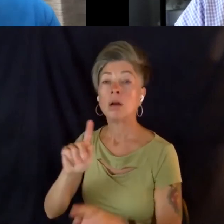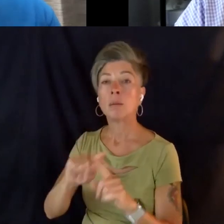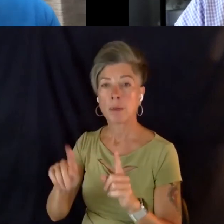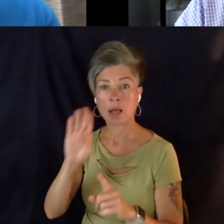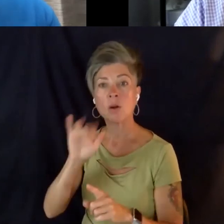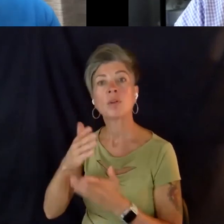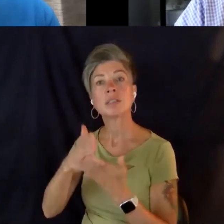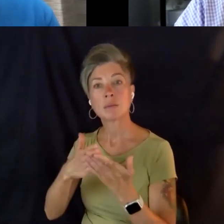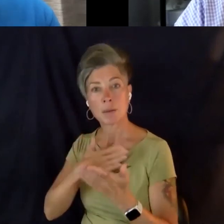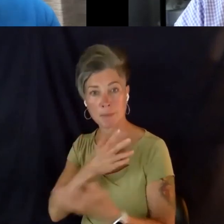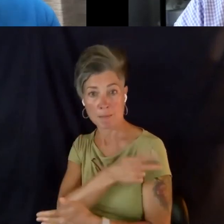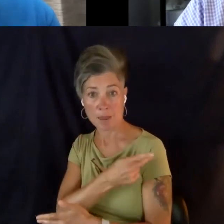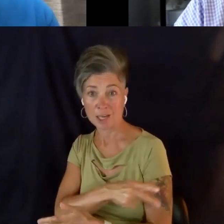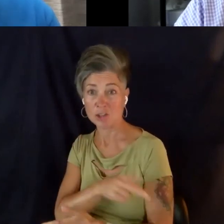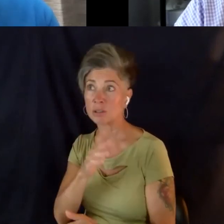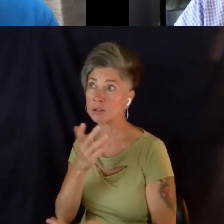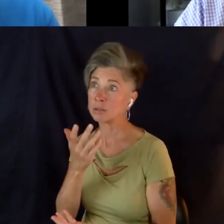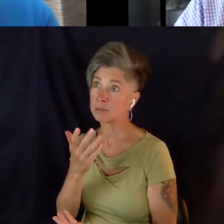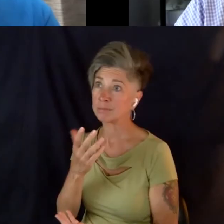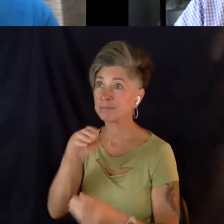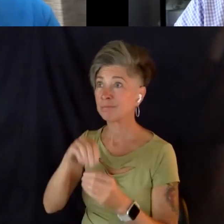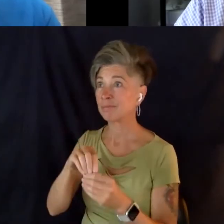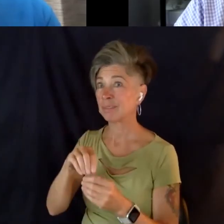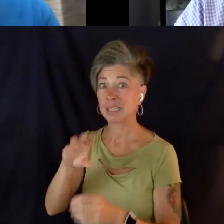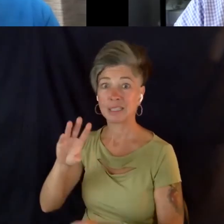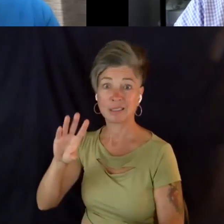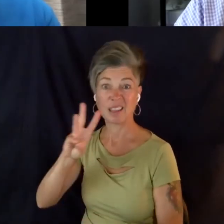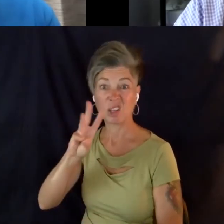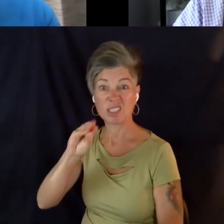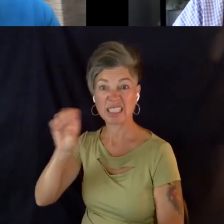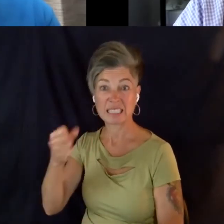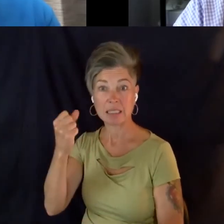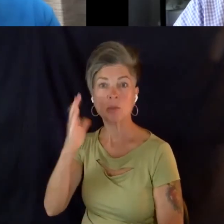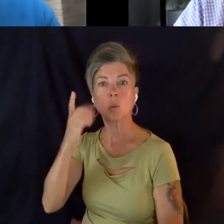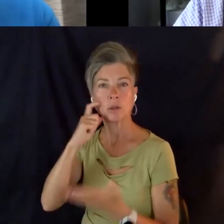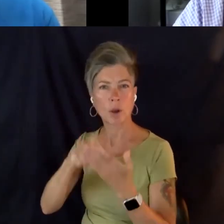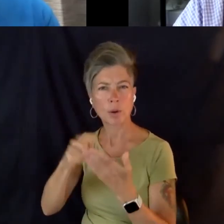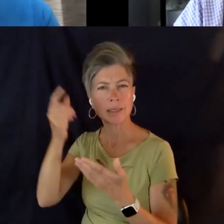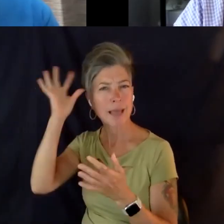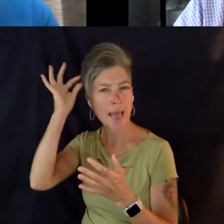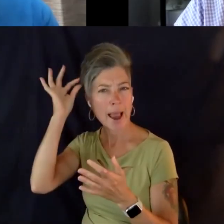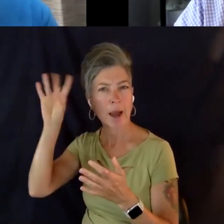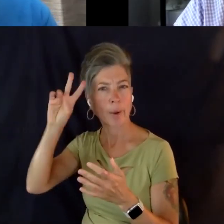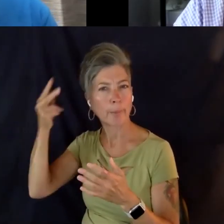that are in their sixth decade of life will see thinning hair that they hadn't seen before or changes to their skin,